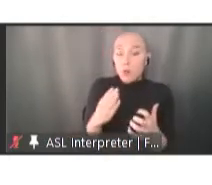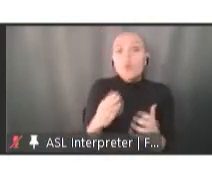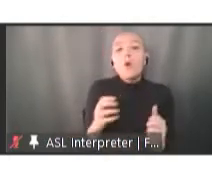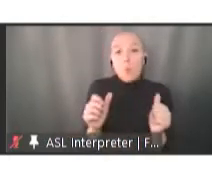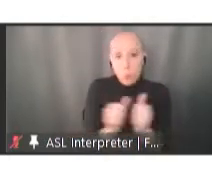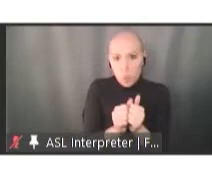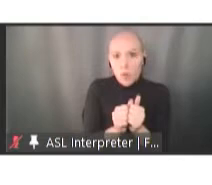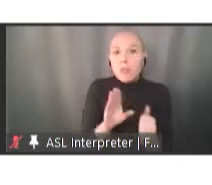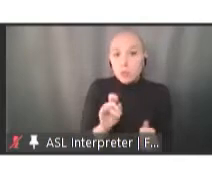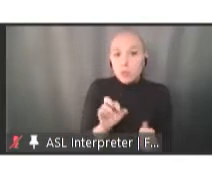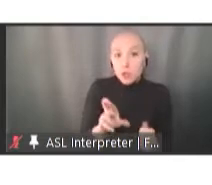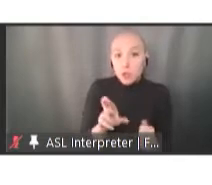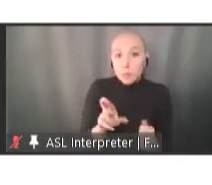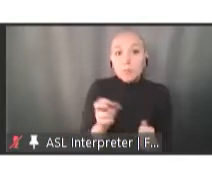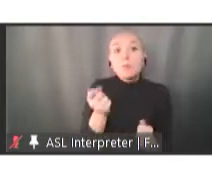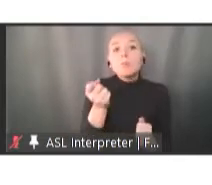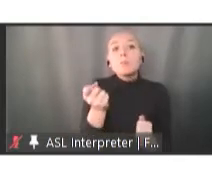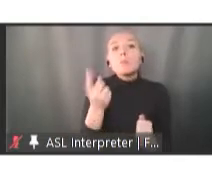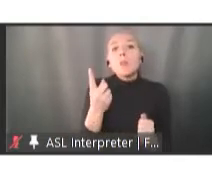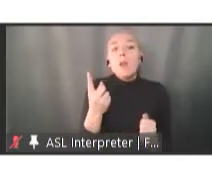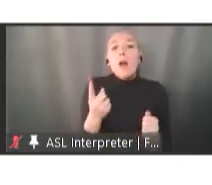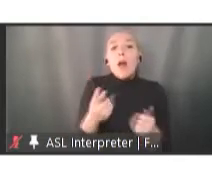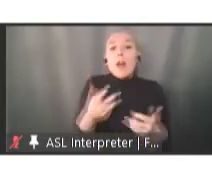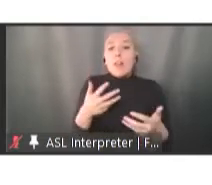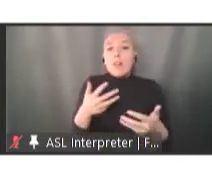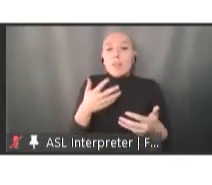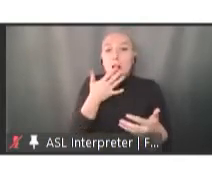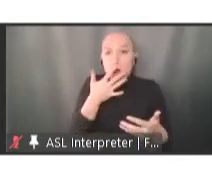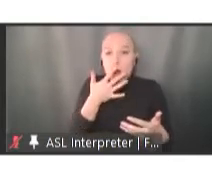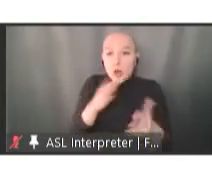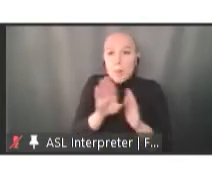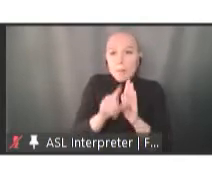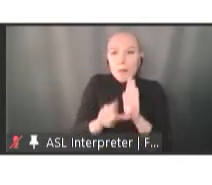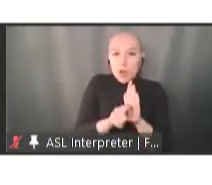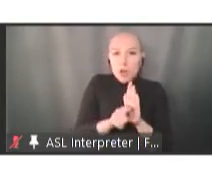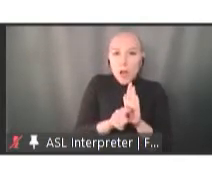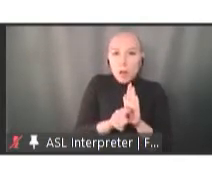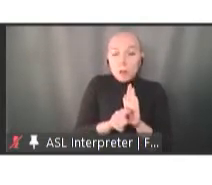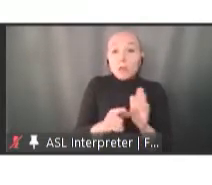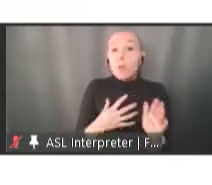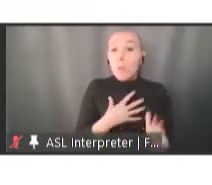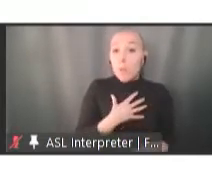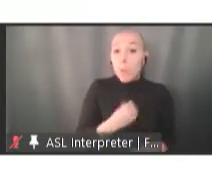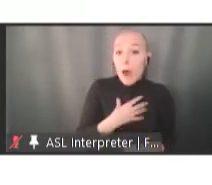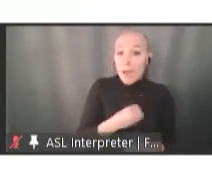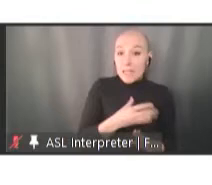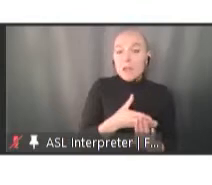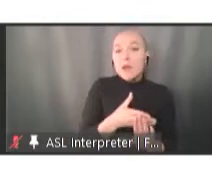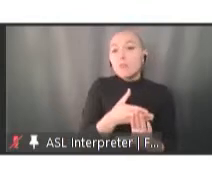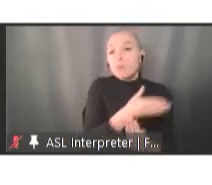periods of variant prevalence with pre-Delta in white, Delta in blue, and Omicron in gray.